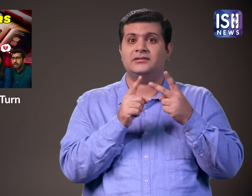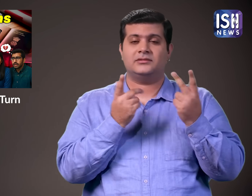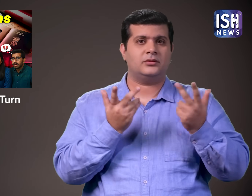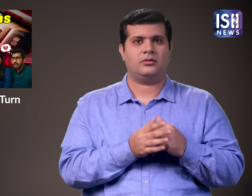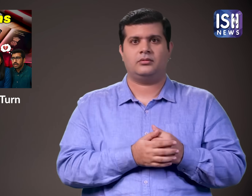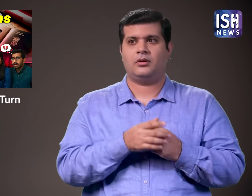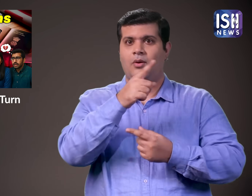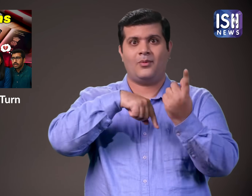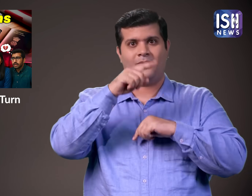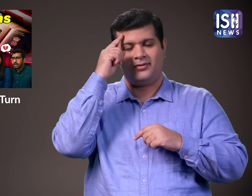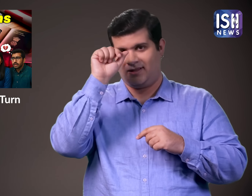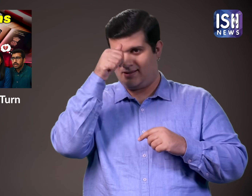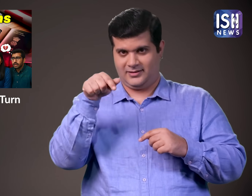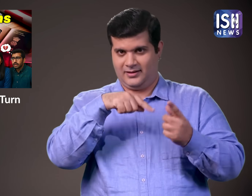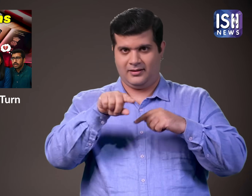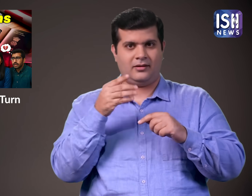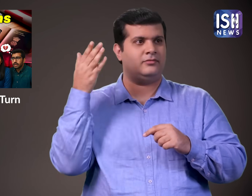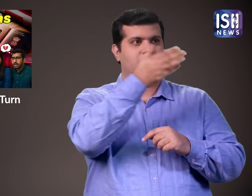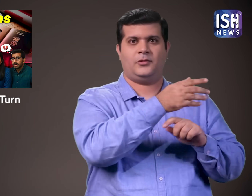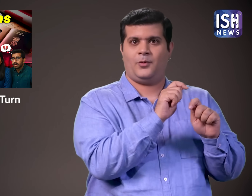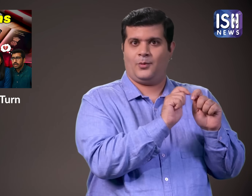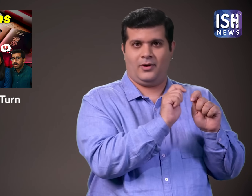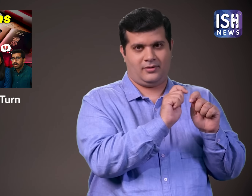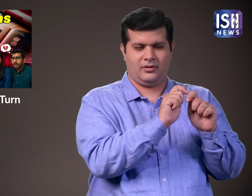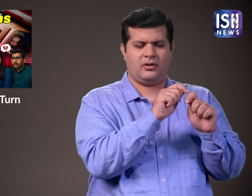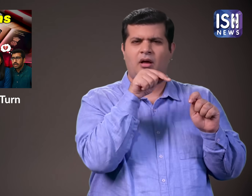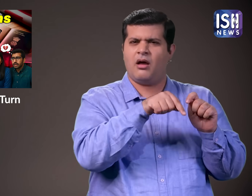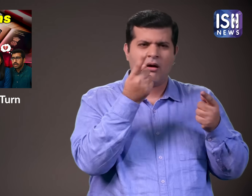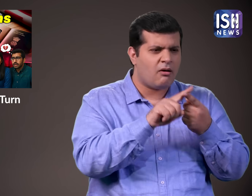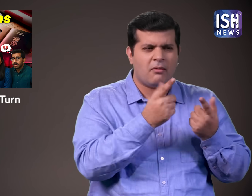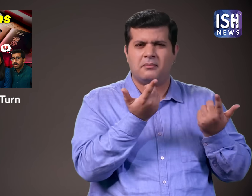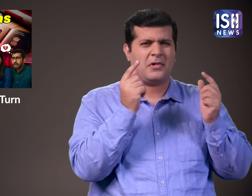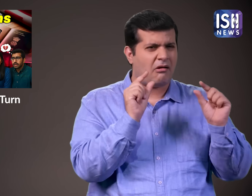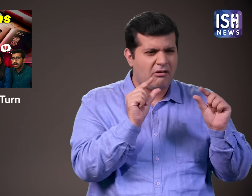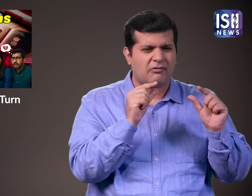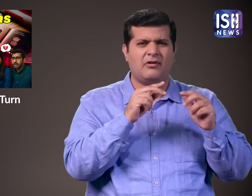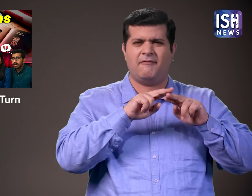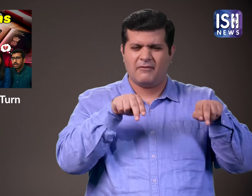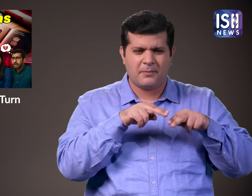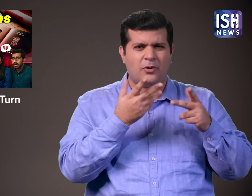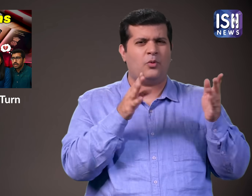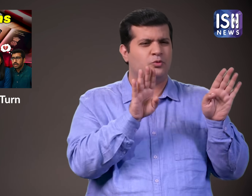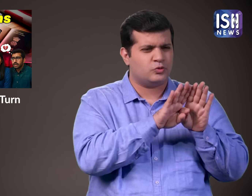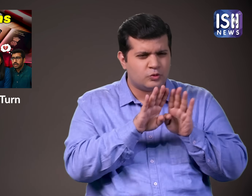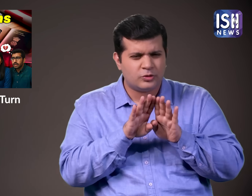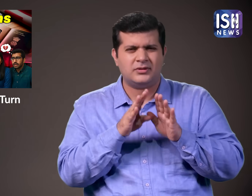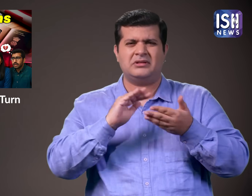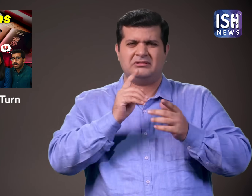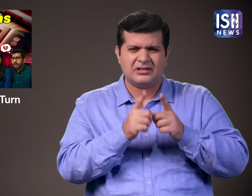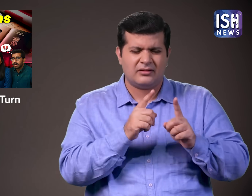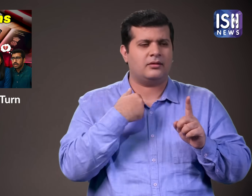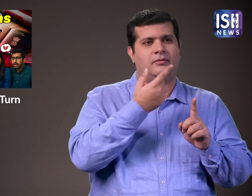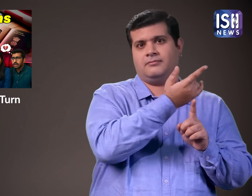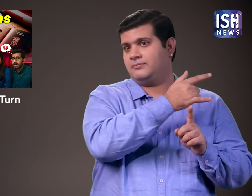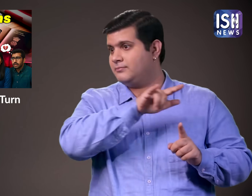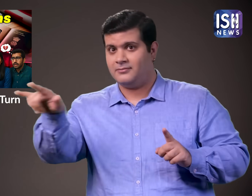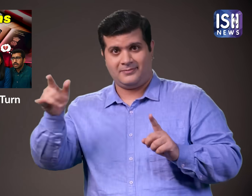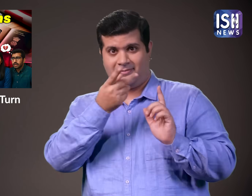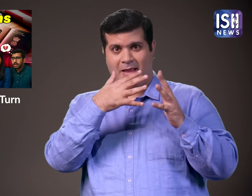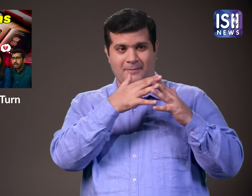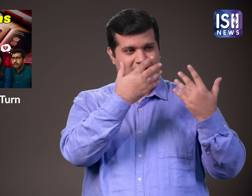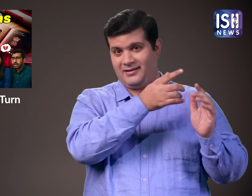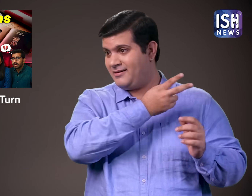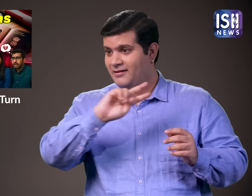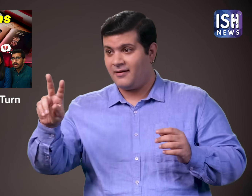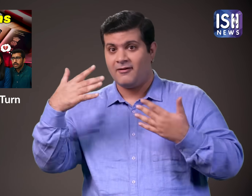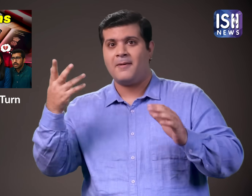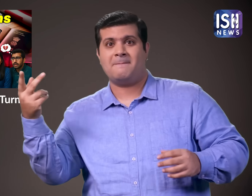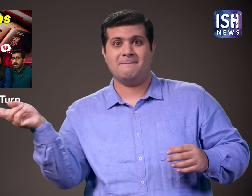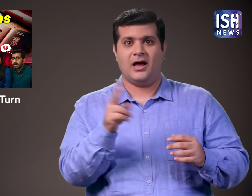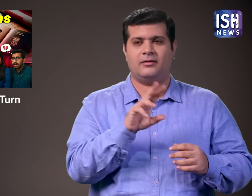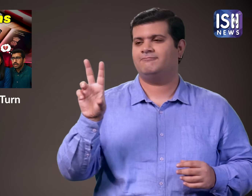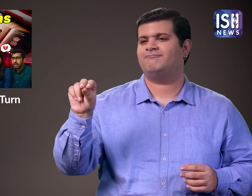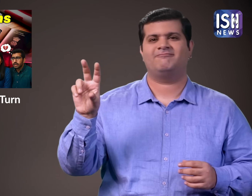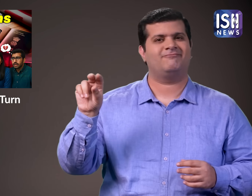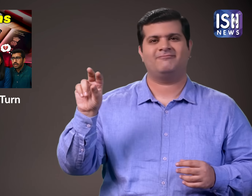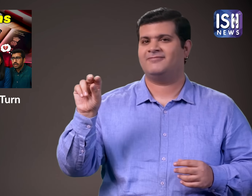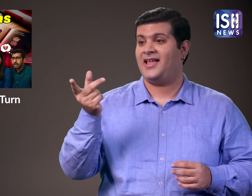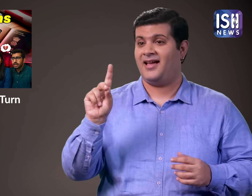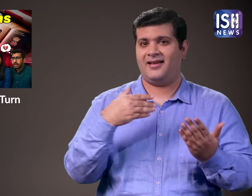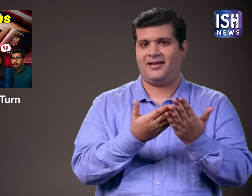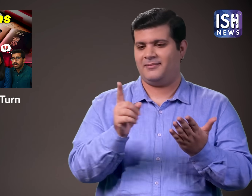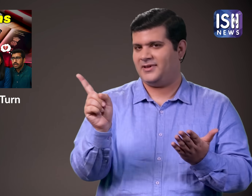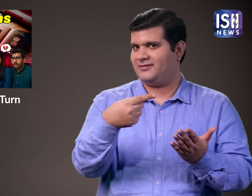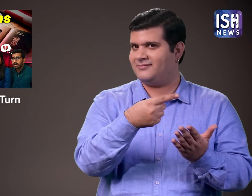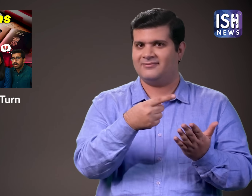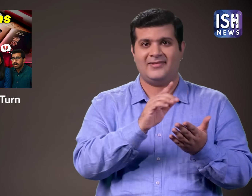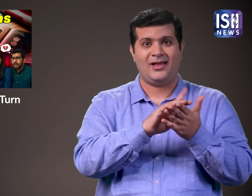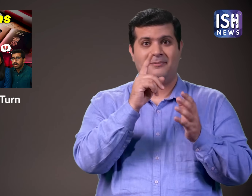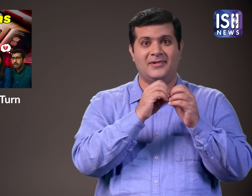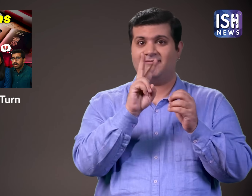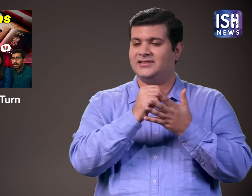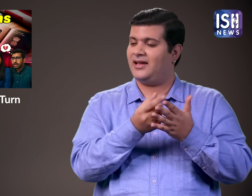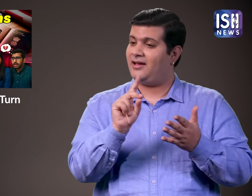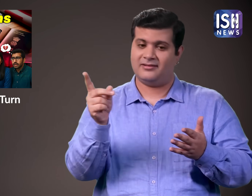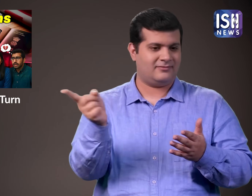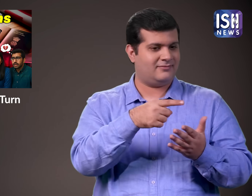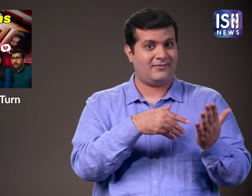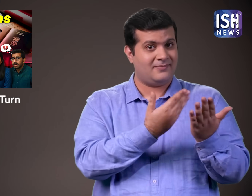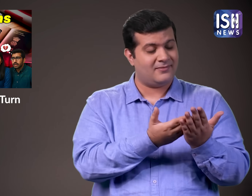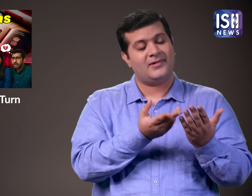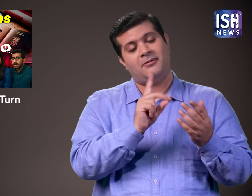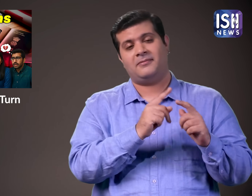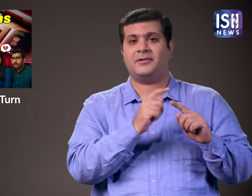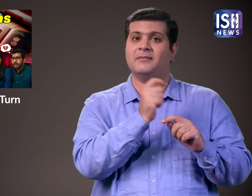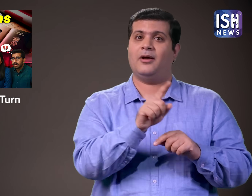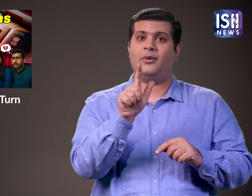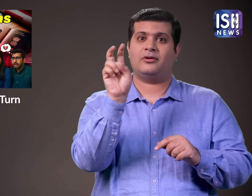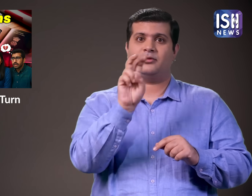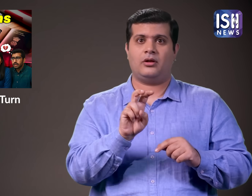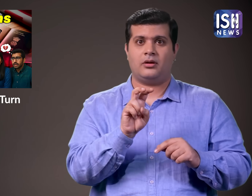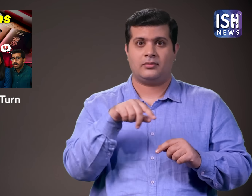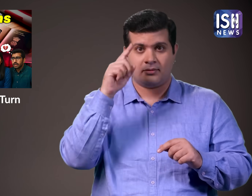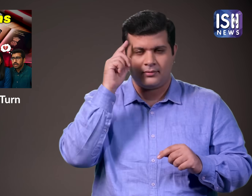2. You might think you need to reapply for a visa and pay $100,000 every time you return to US after short breaks, holidays, festivals, or weddings.